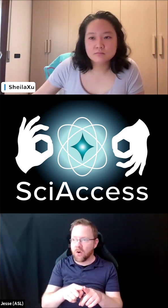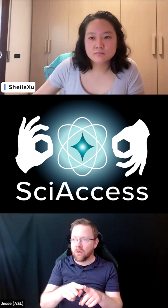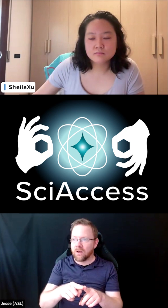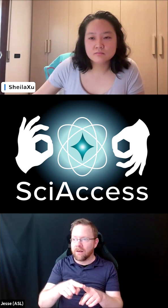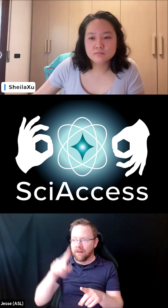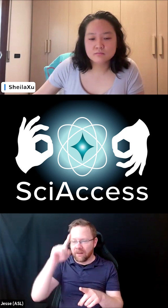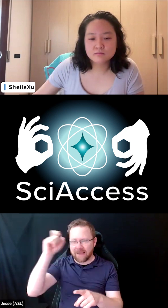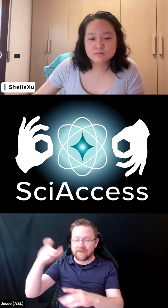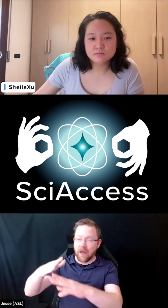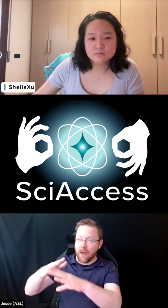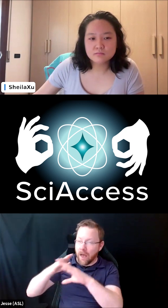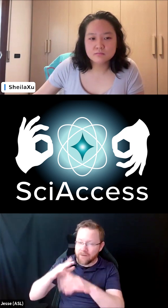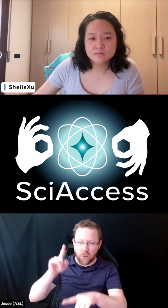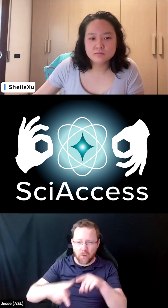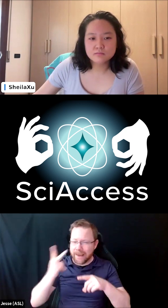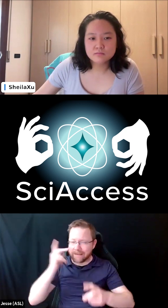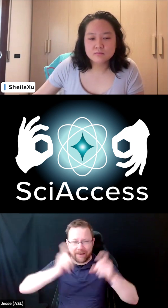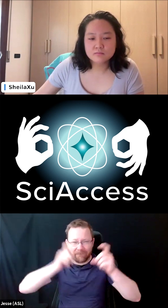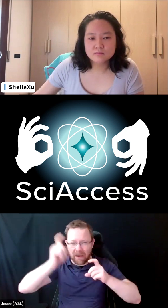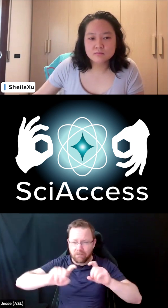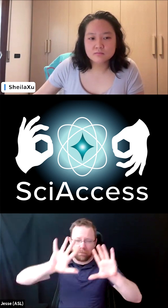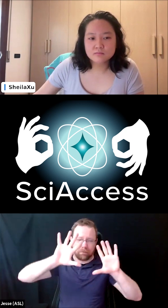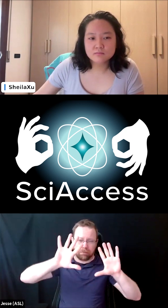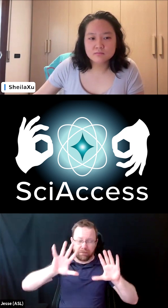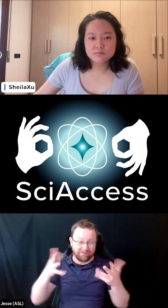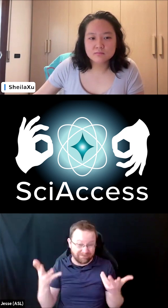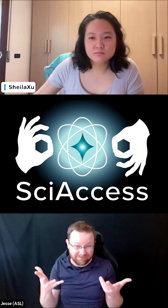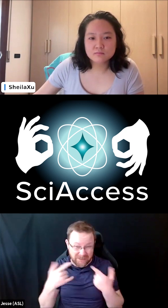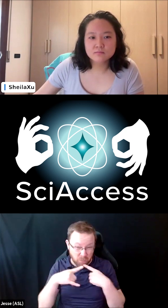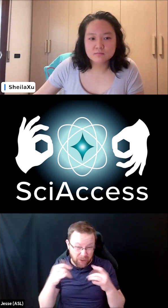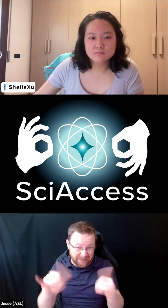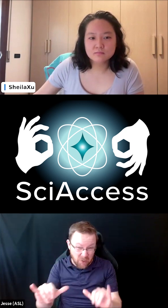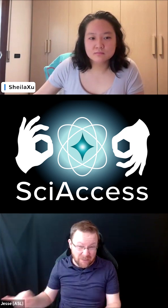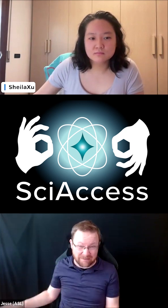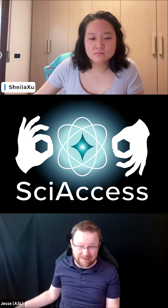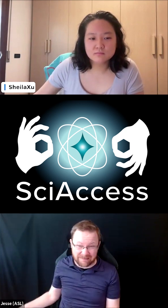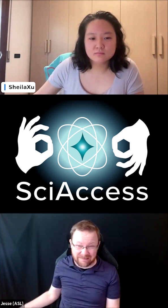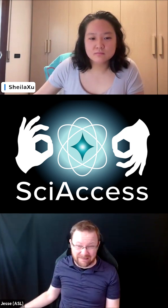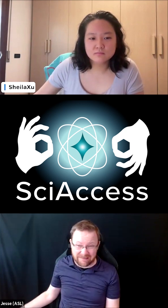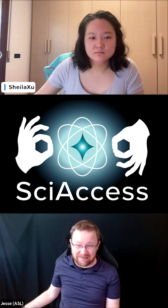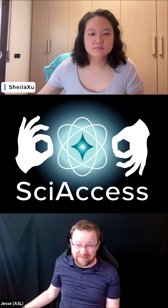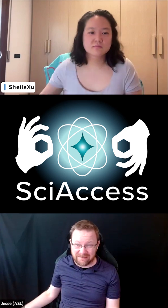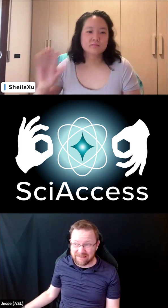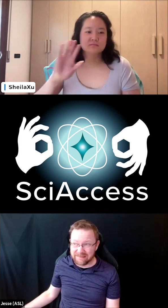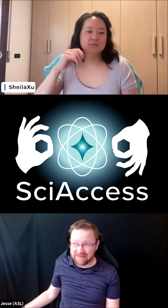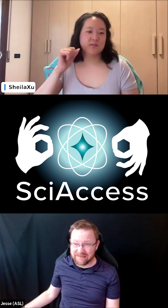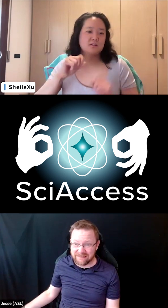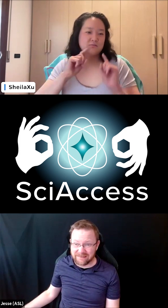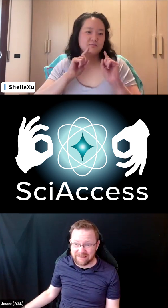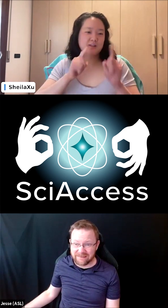I can respond to that.